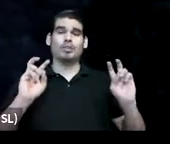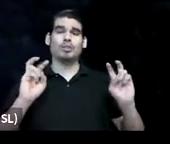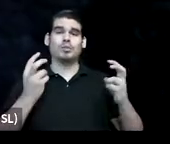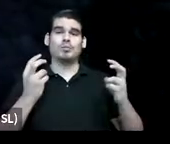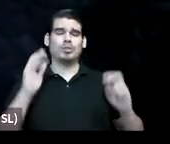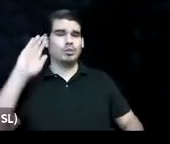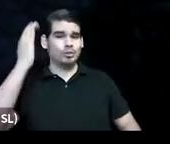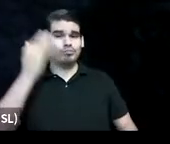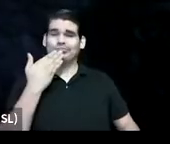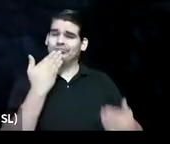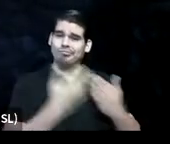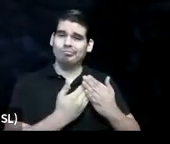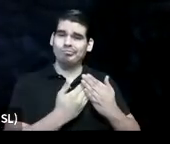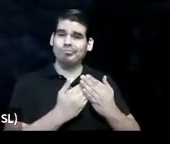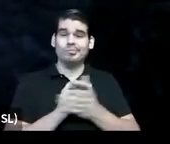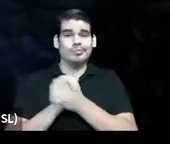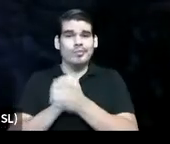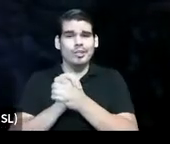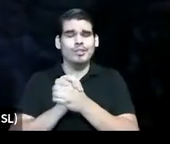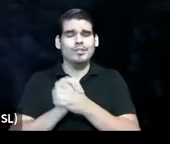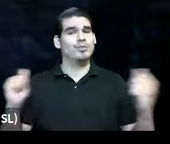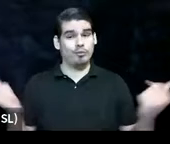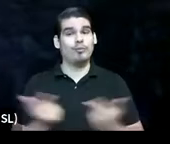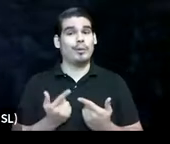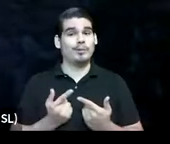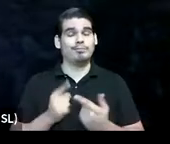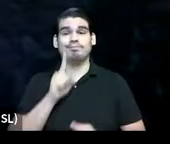participating in the group discussion. So I hope this was helpful to everyone.